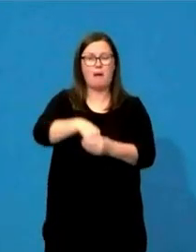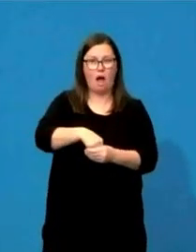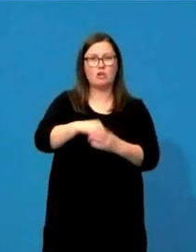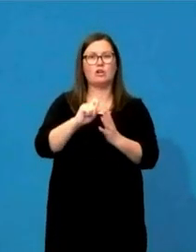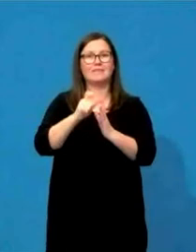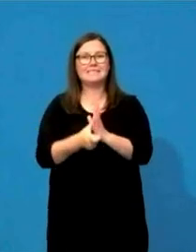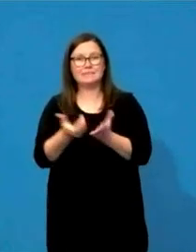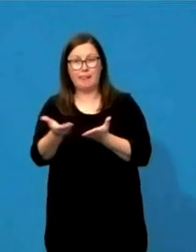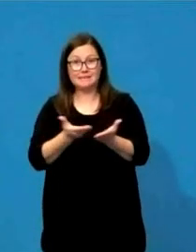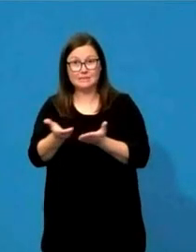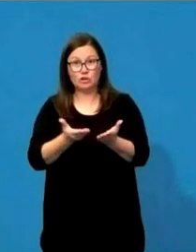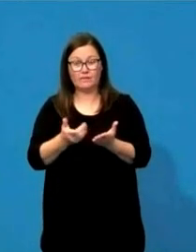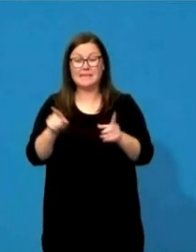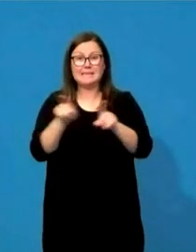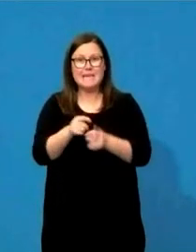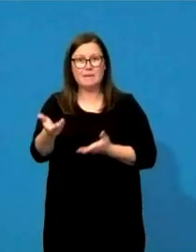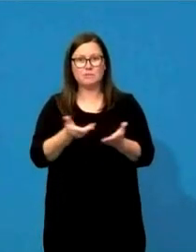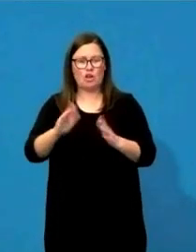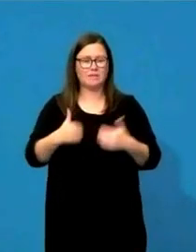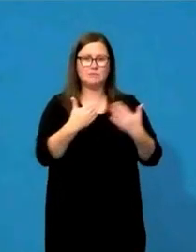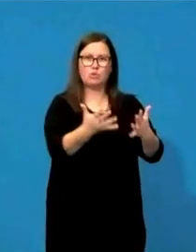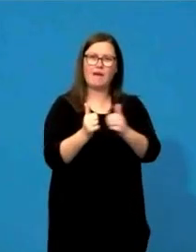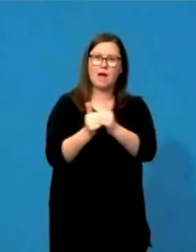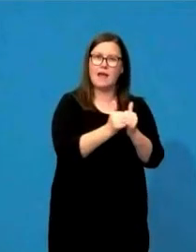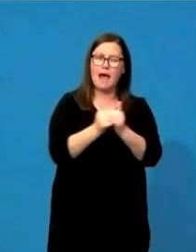therapy. And they are very good at making sure that allied health therapy goals are